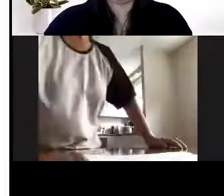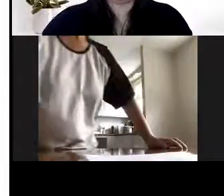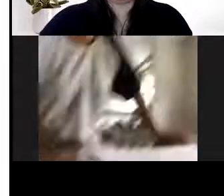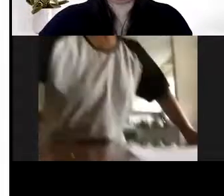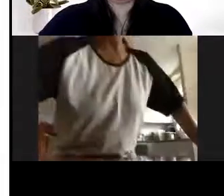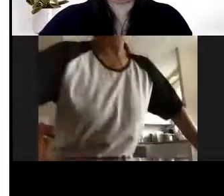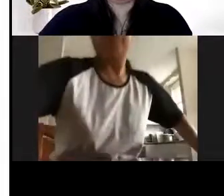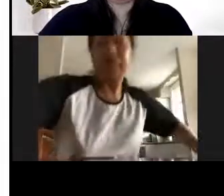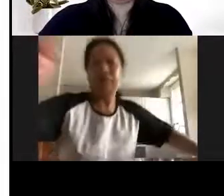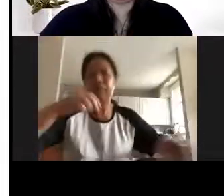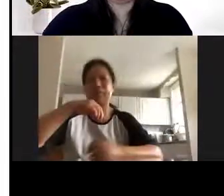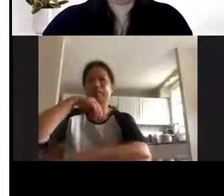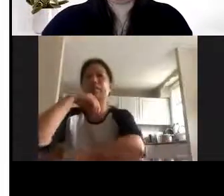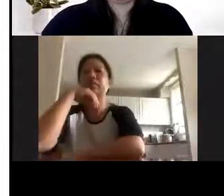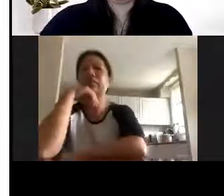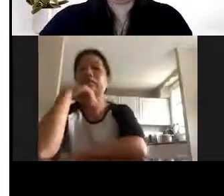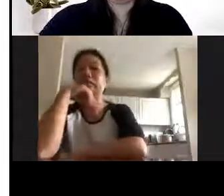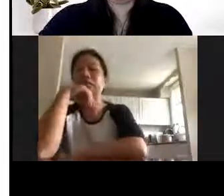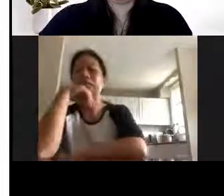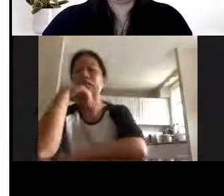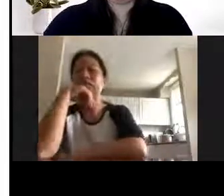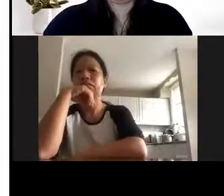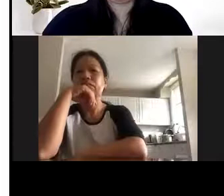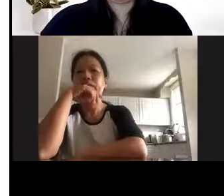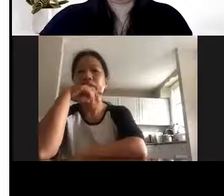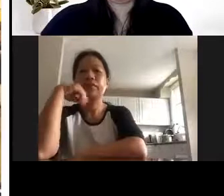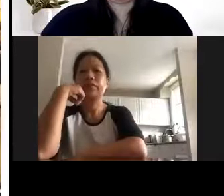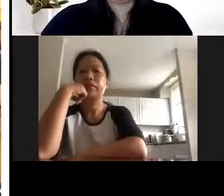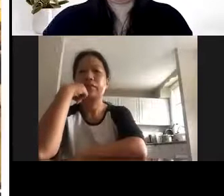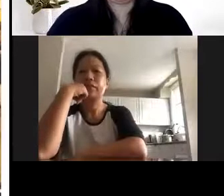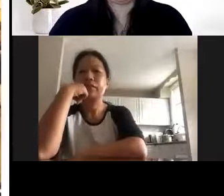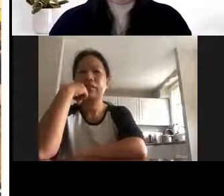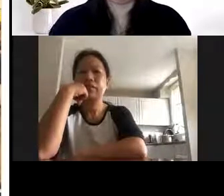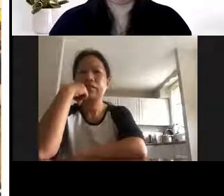(pause)